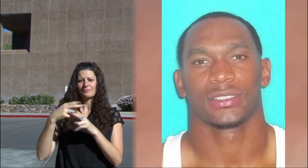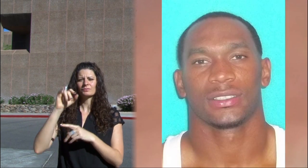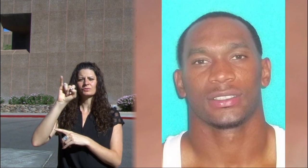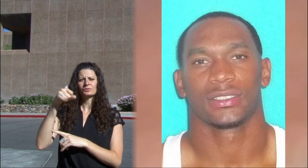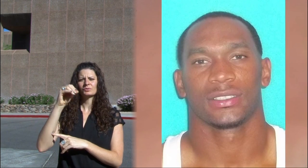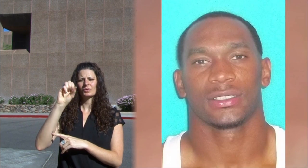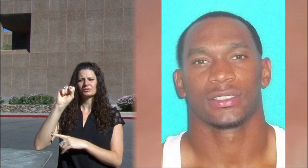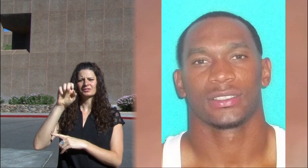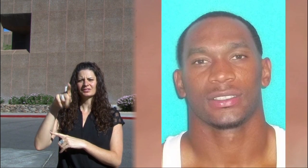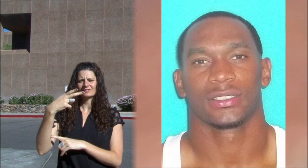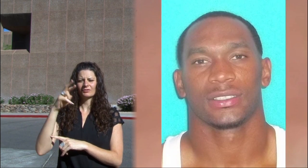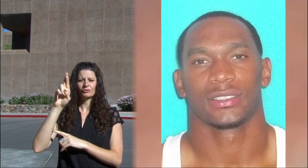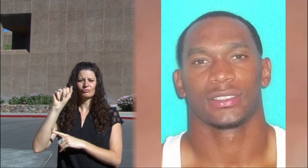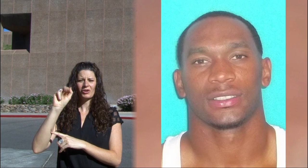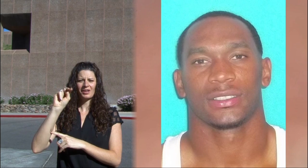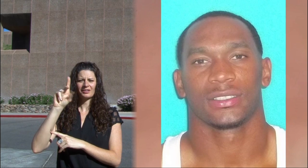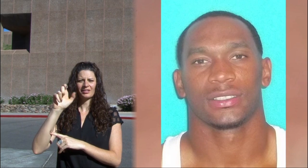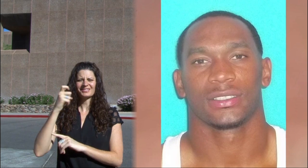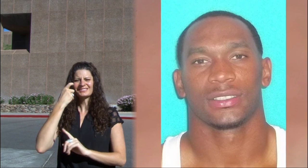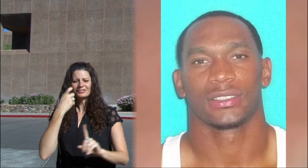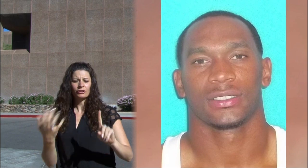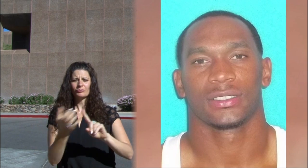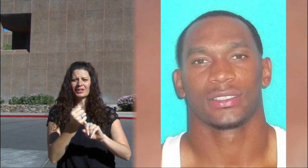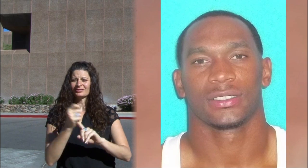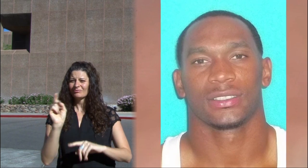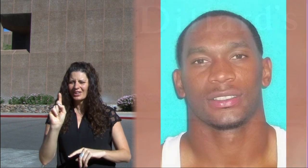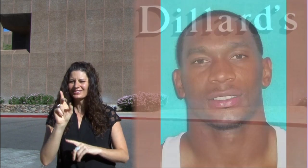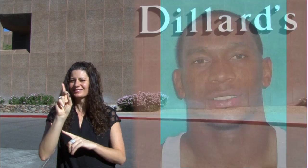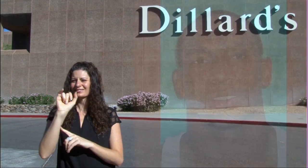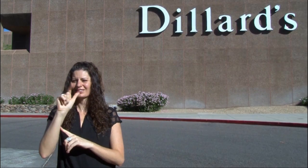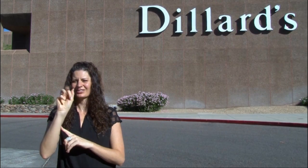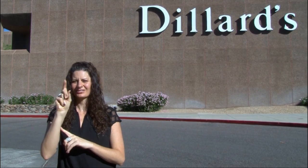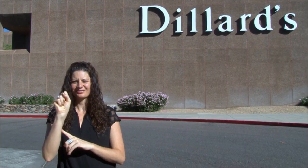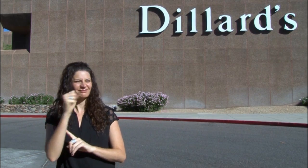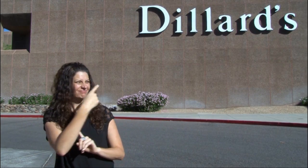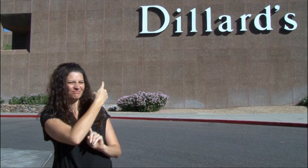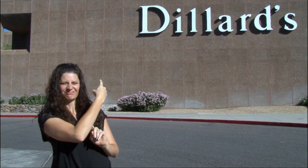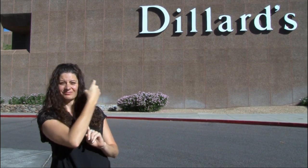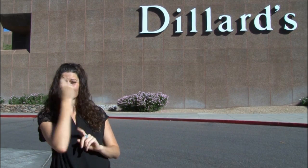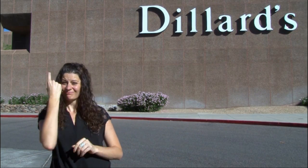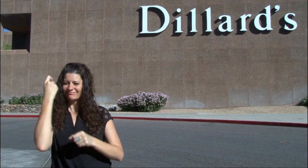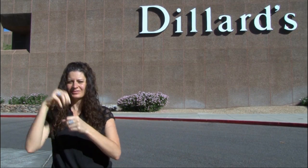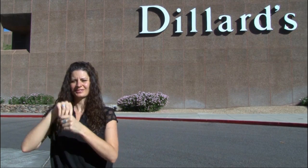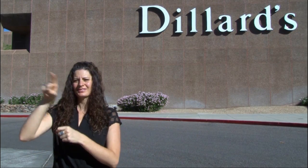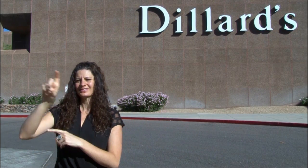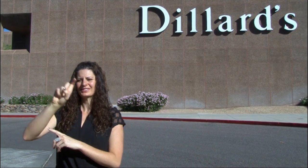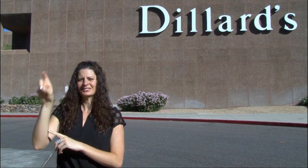arrested for shoplifting. He allegedly stole $150 dollars of items including underwear